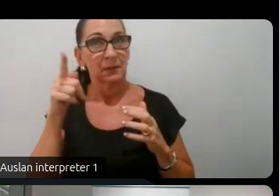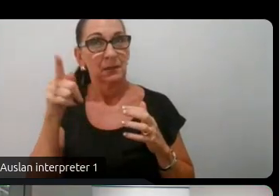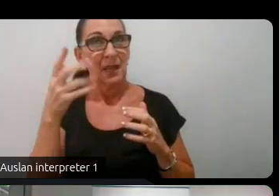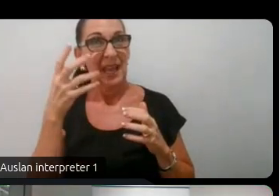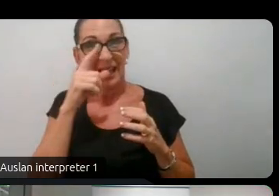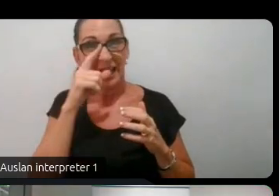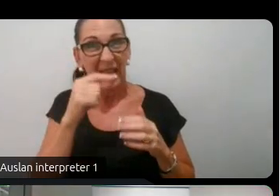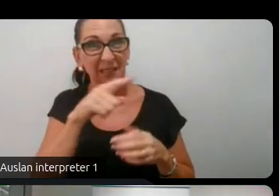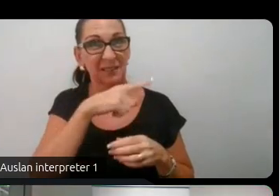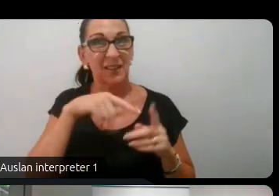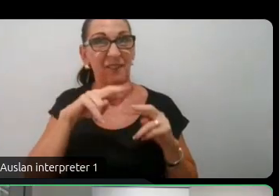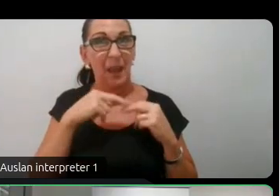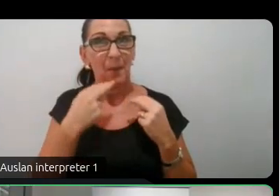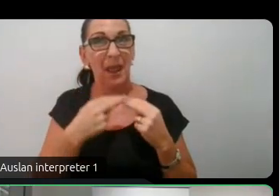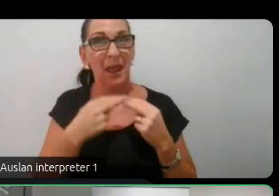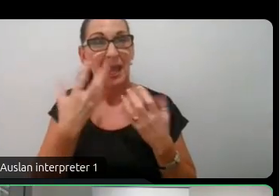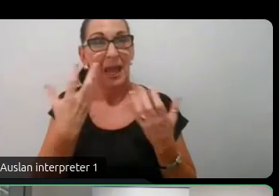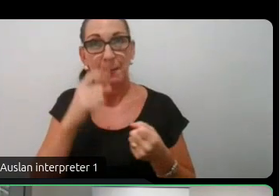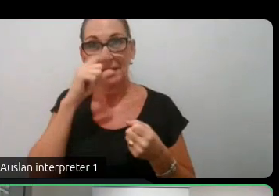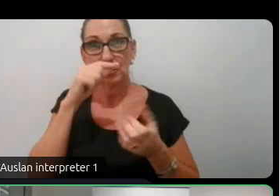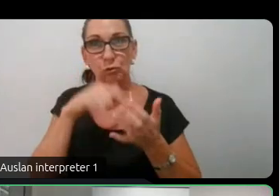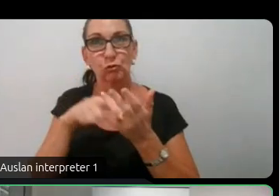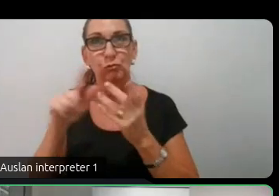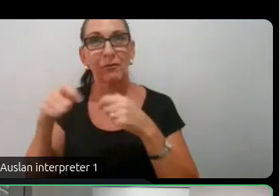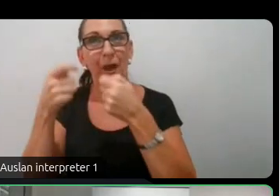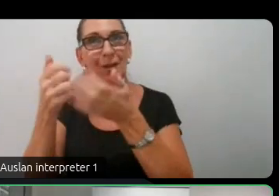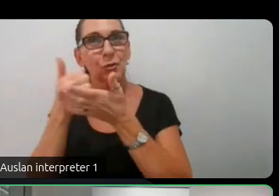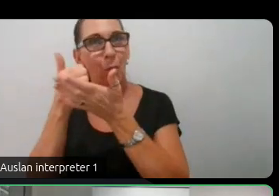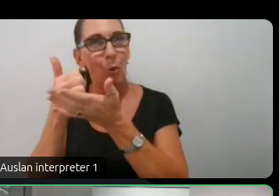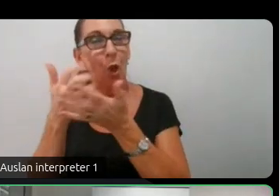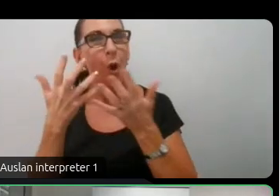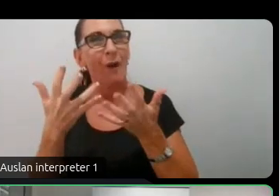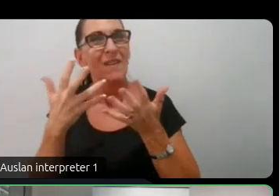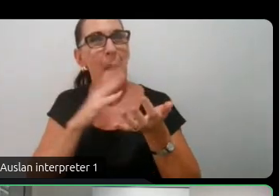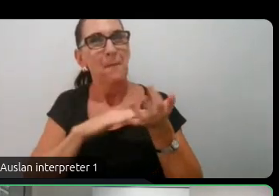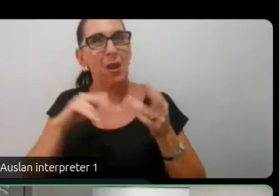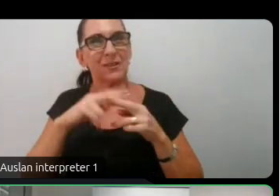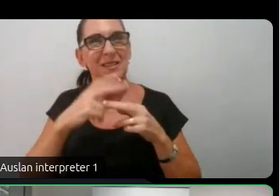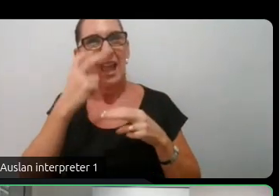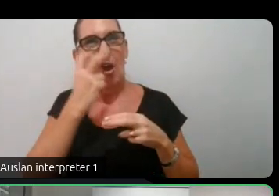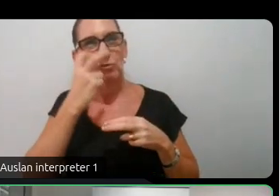So again back to adult children often these parents are aging into their 60s 70s maybe